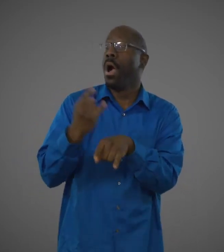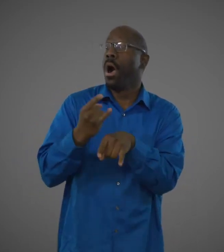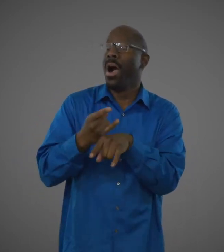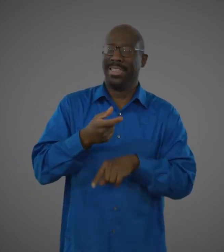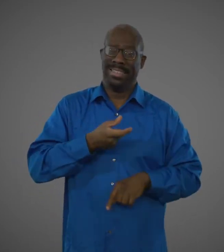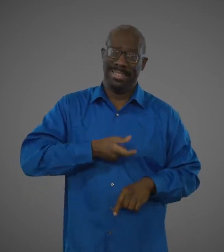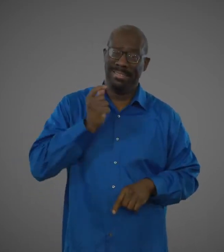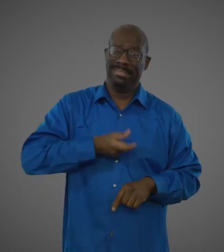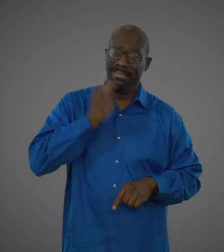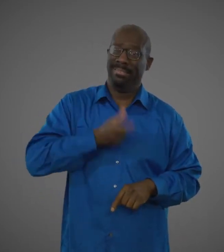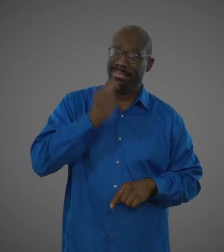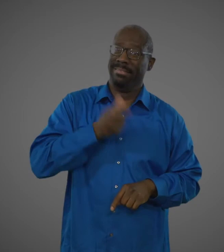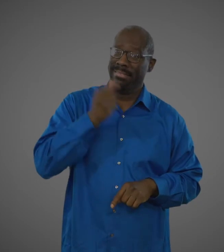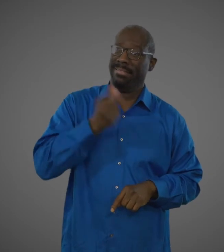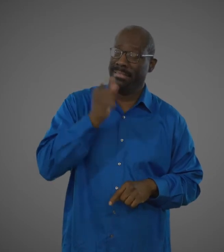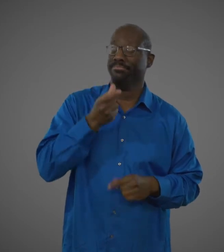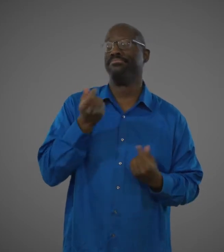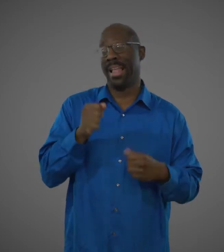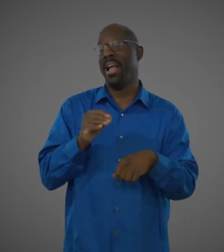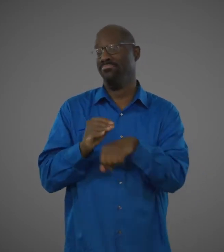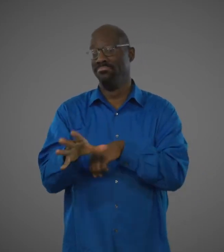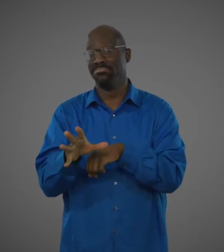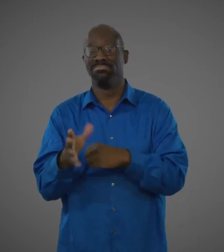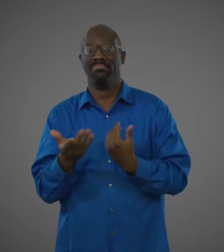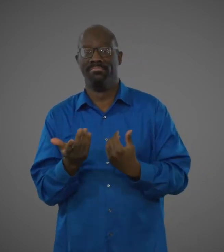Drinking a lot of alcohol can cause fainting.